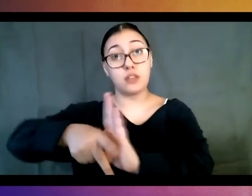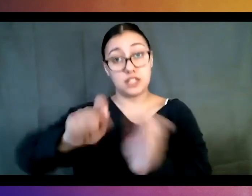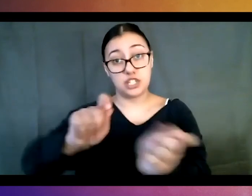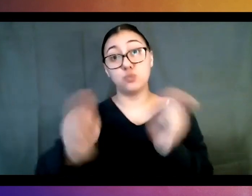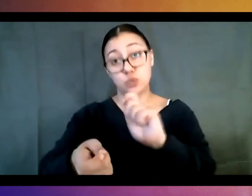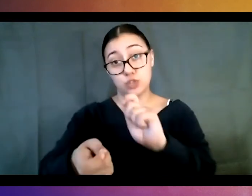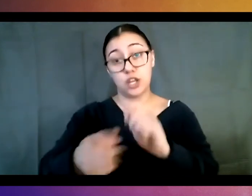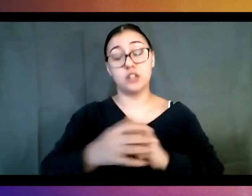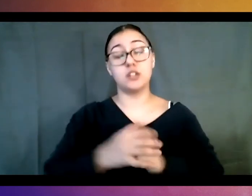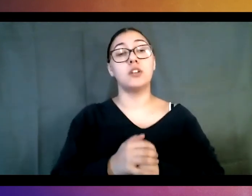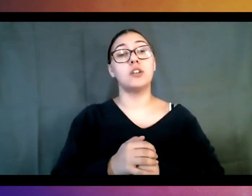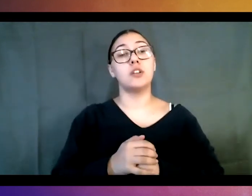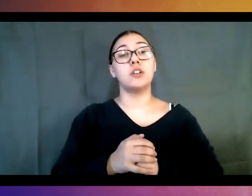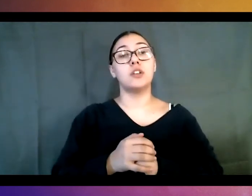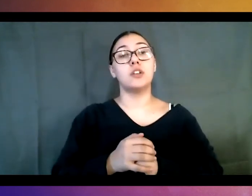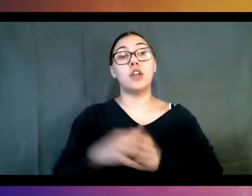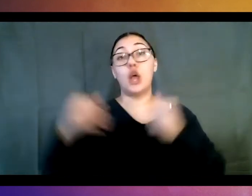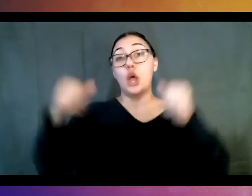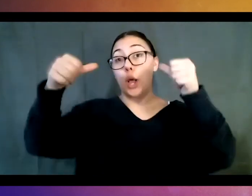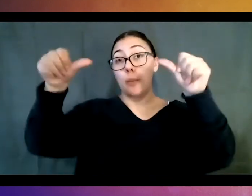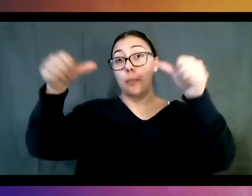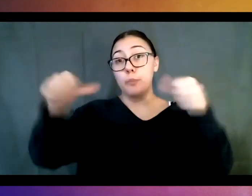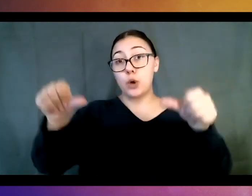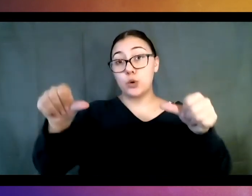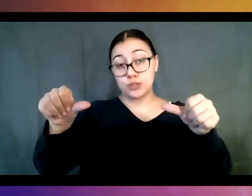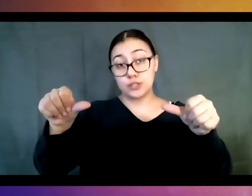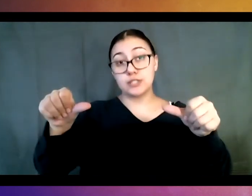posting of notices about the Human Rights Commission